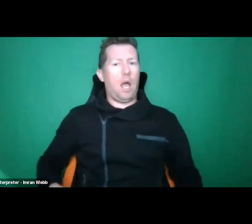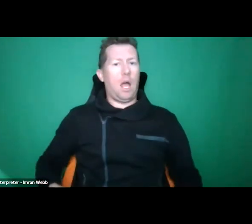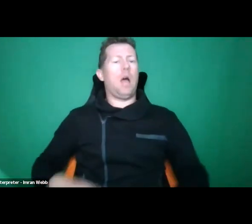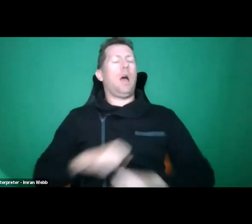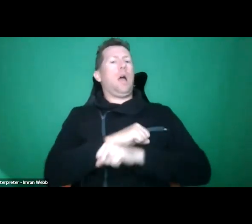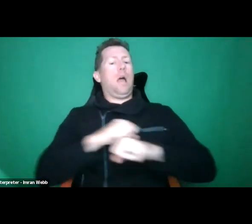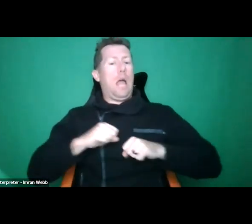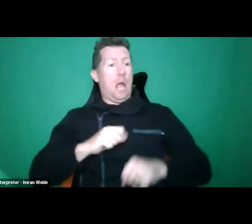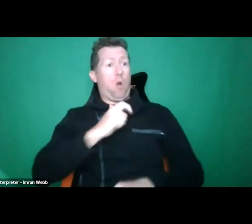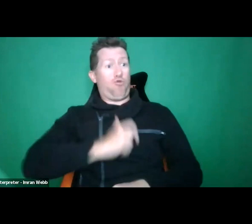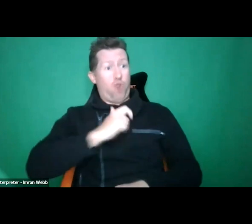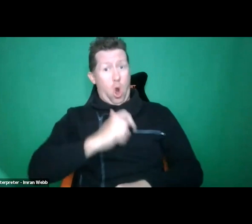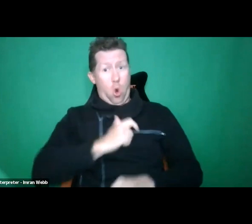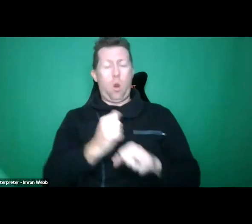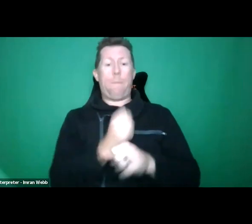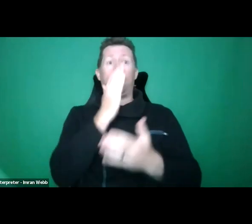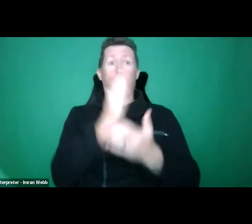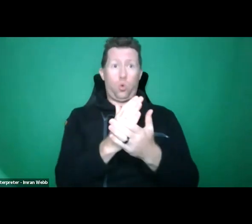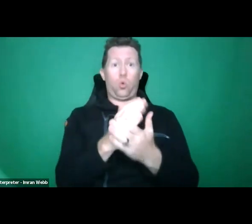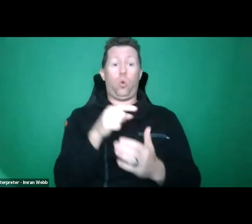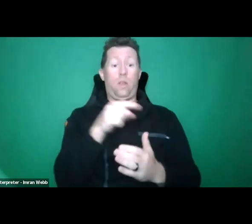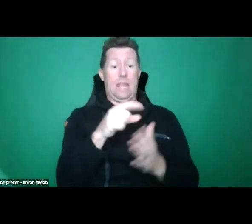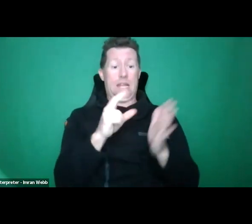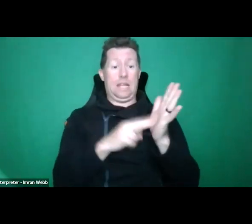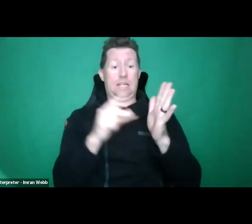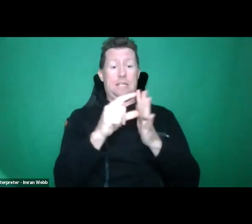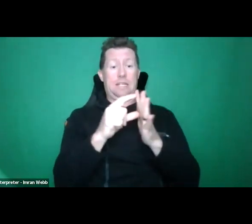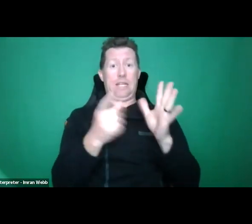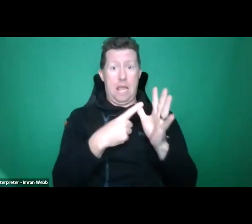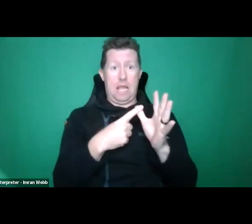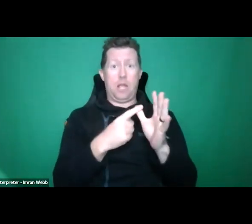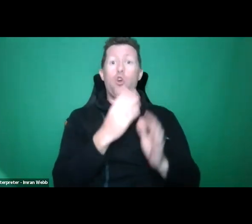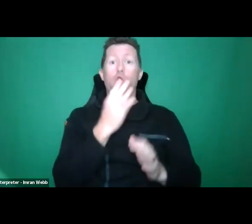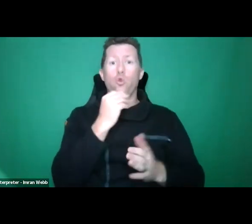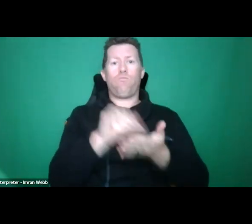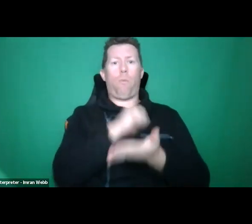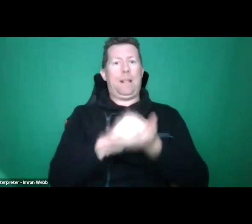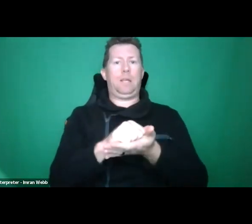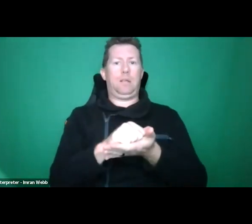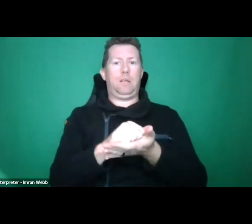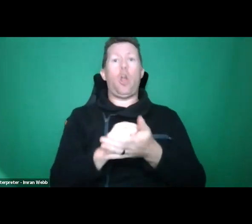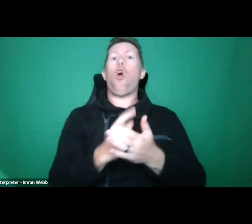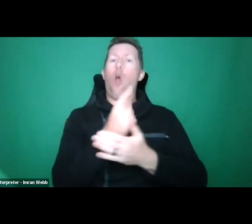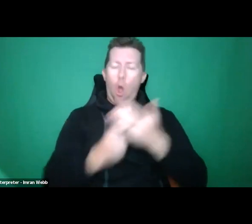is to make sure the asset is used correctly and only for the purposes that align